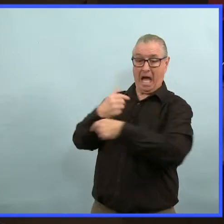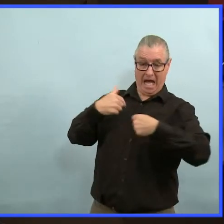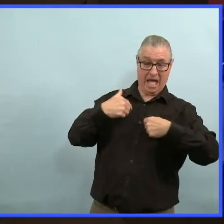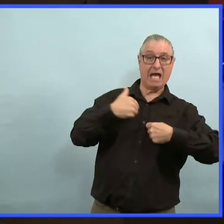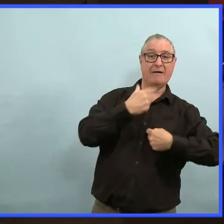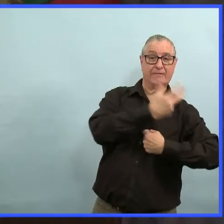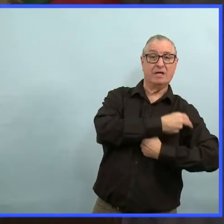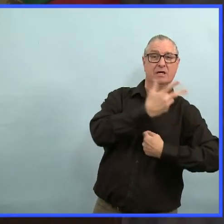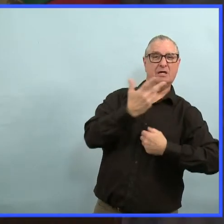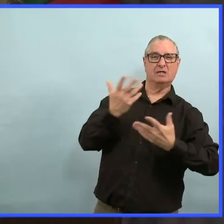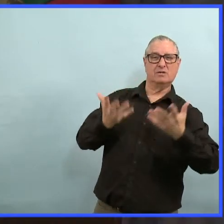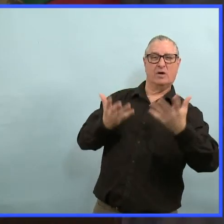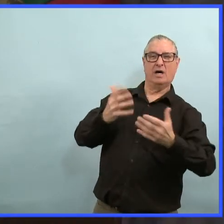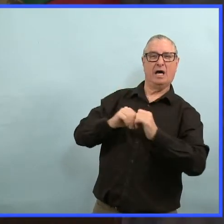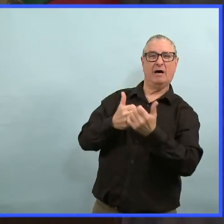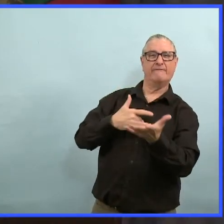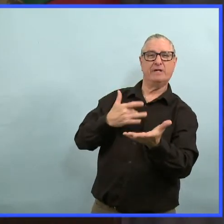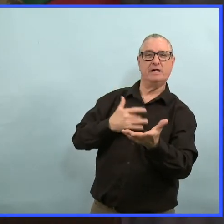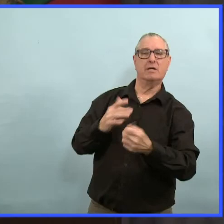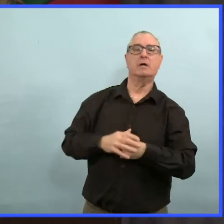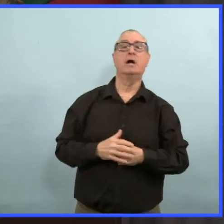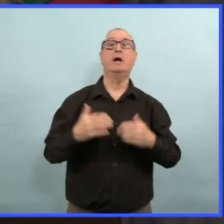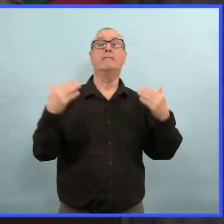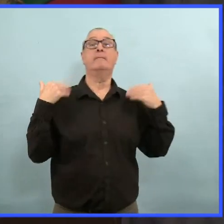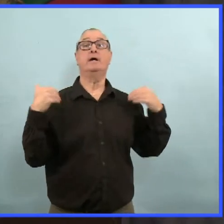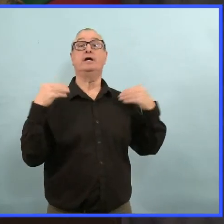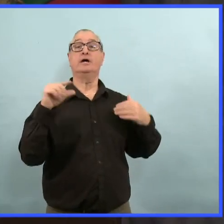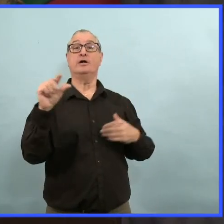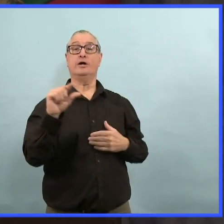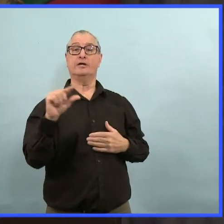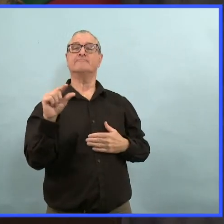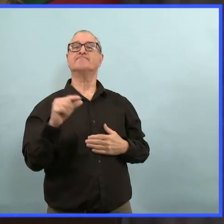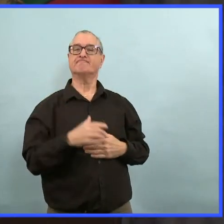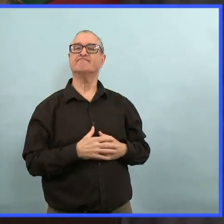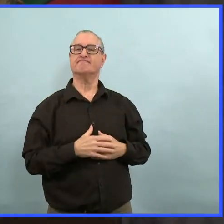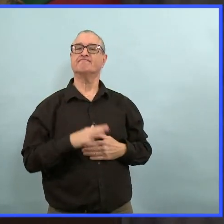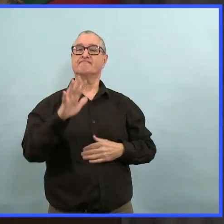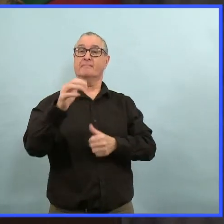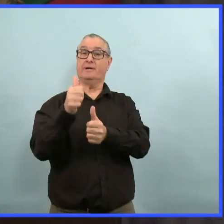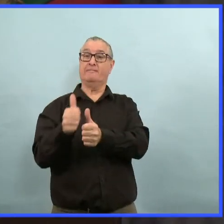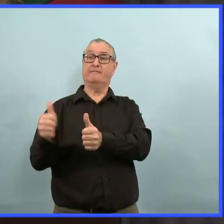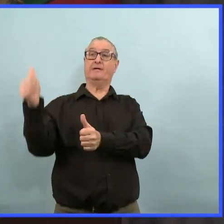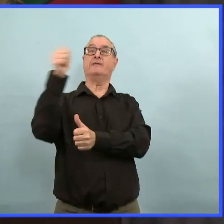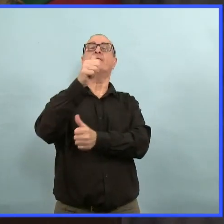we have had discussions at the senior level so with the ceos the clinical leadership teams